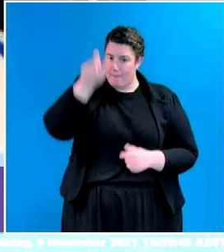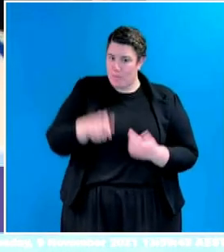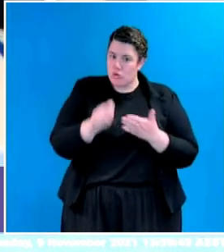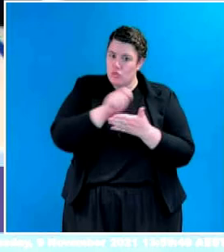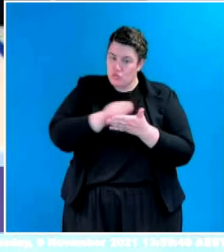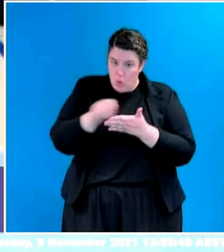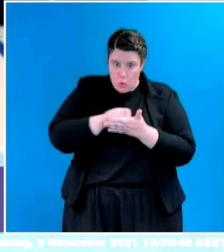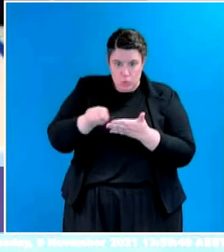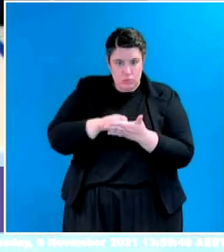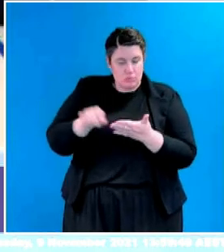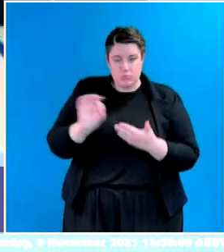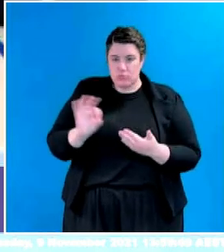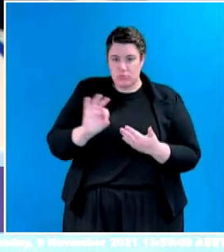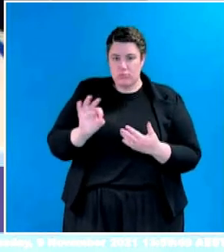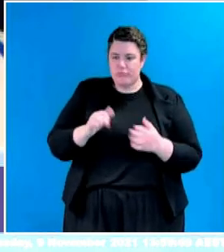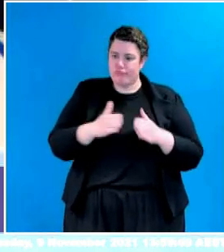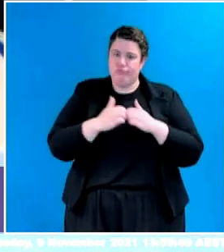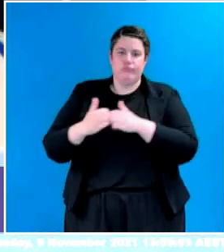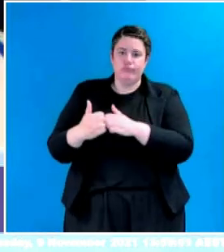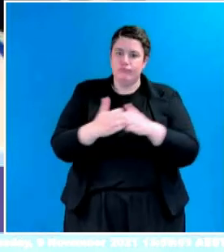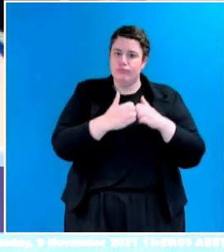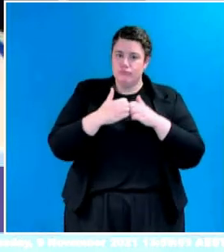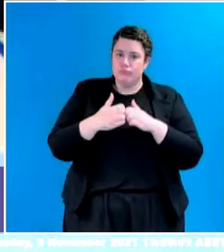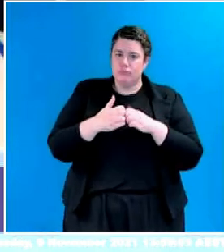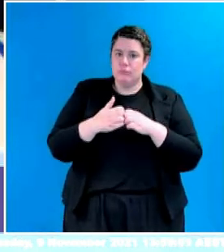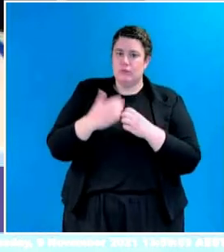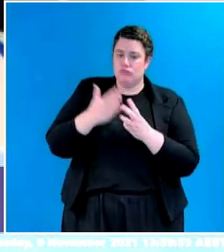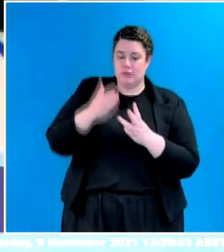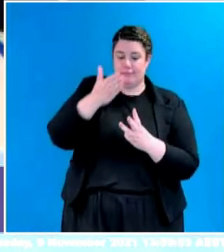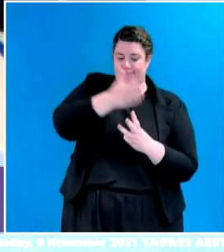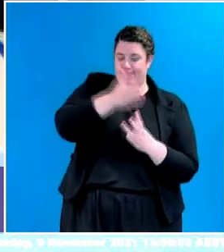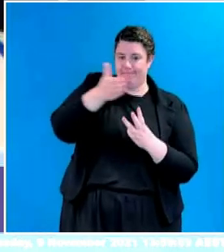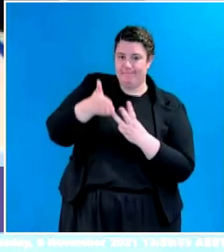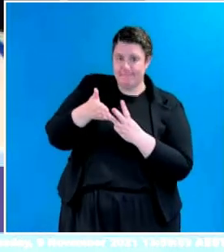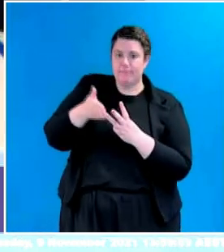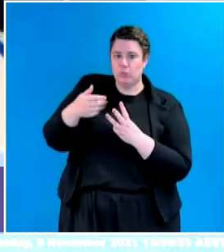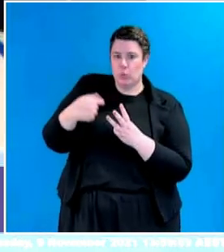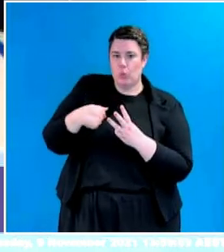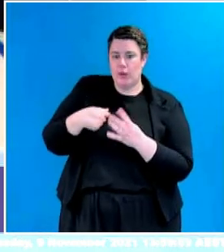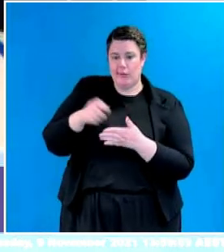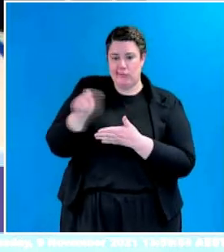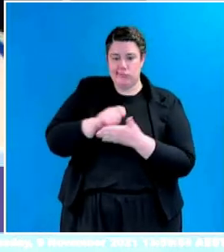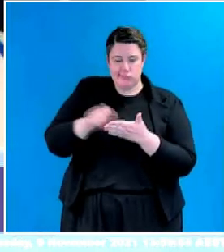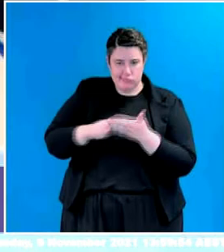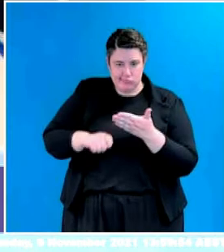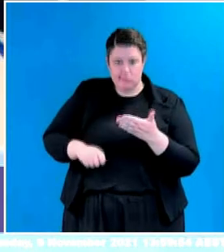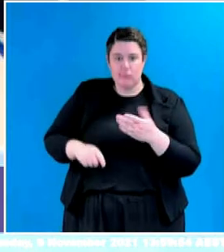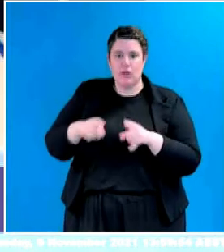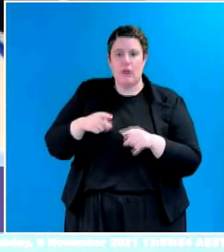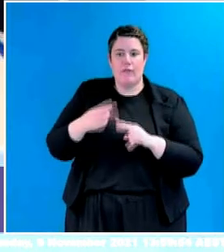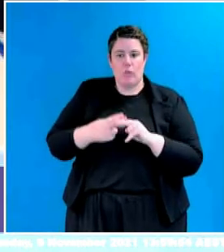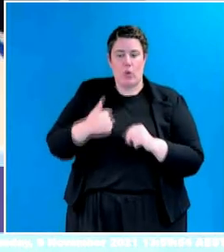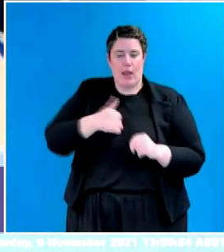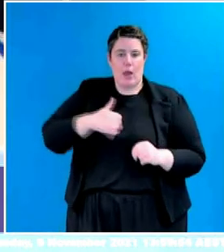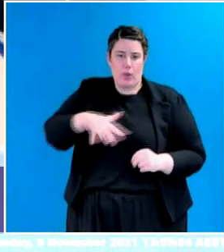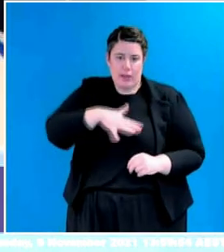although both Mr Walter and myself cleared the relevant parts of the paper, for which we are responsible.